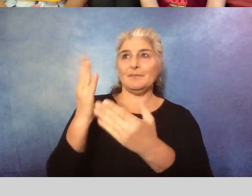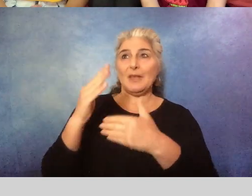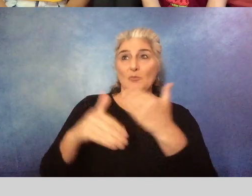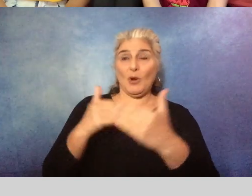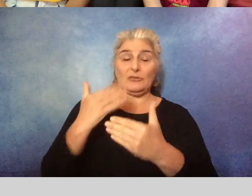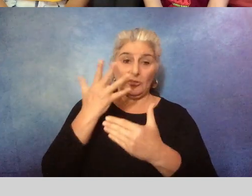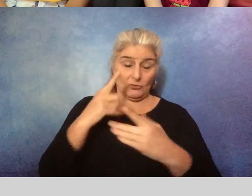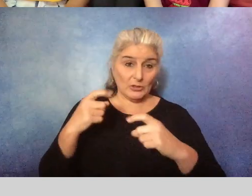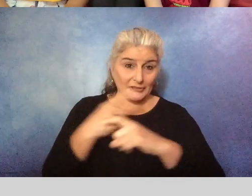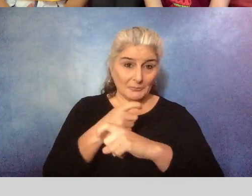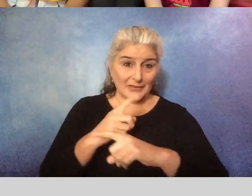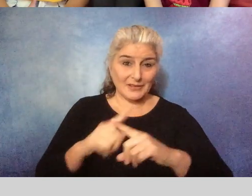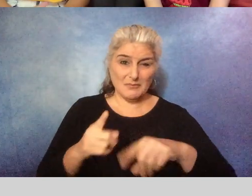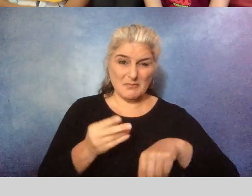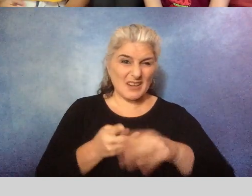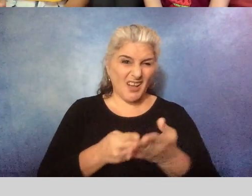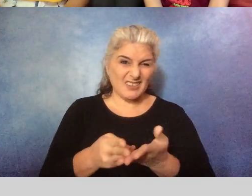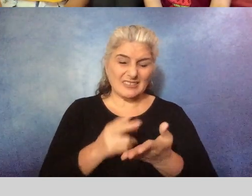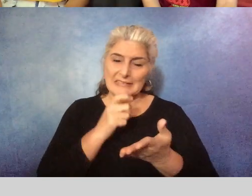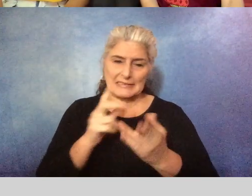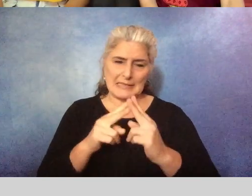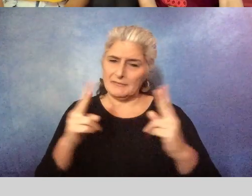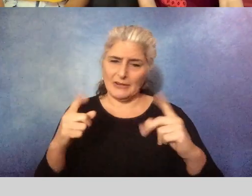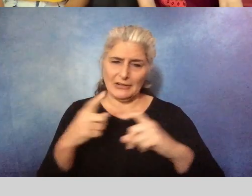It looks really complicated by the slots that much.